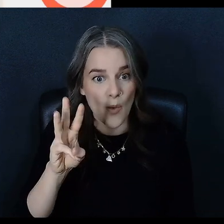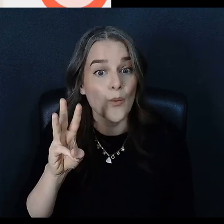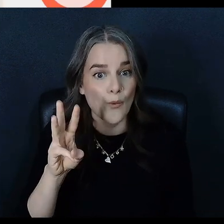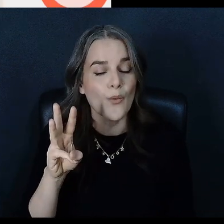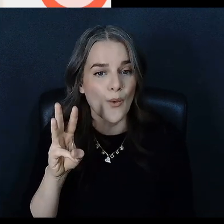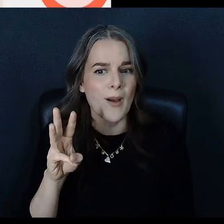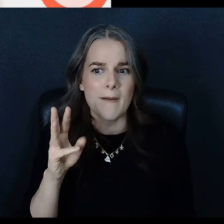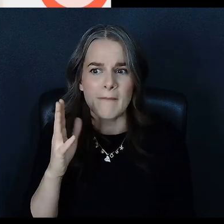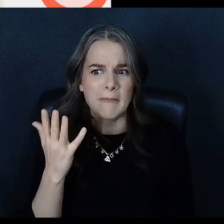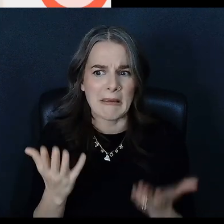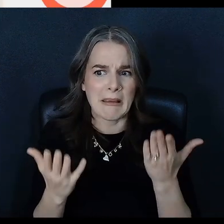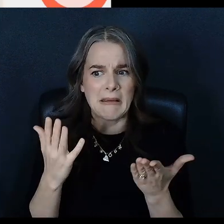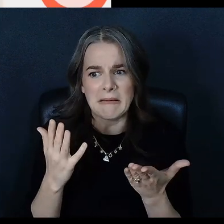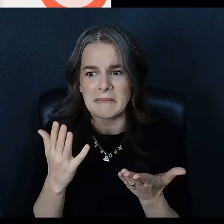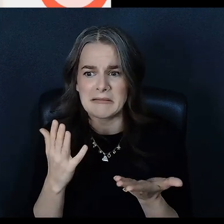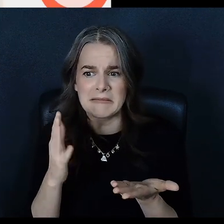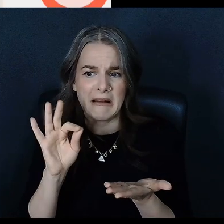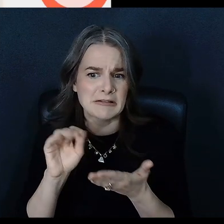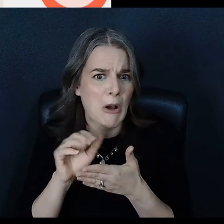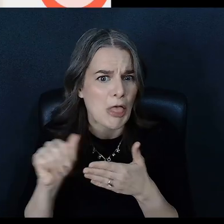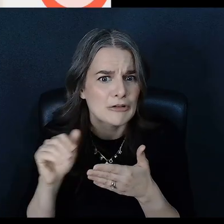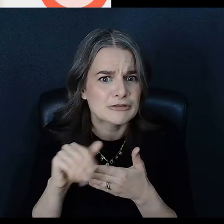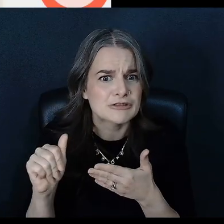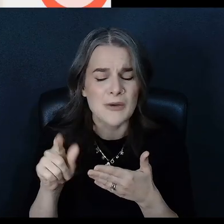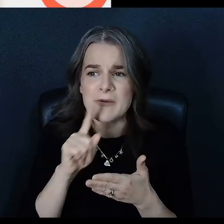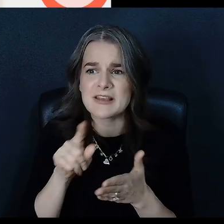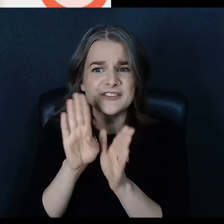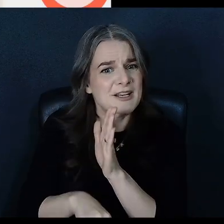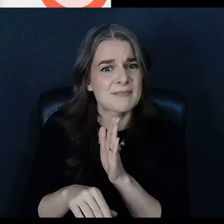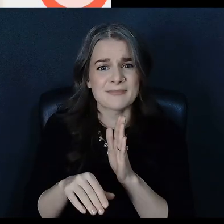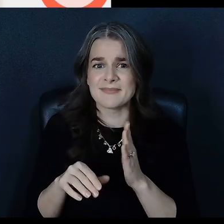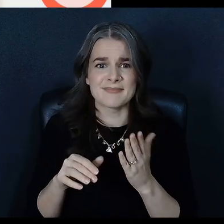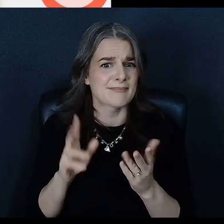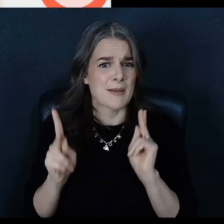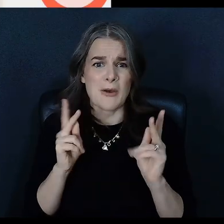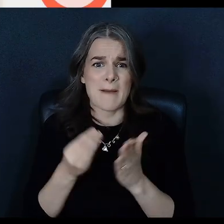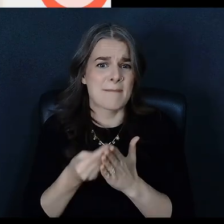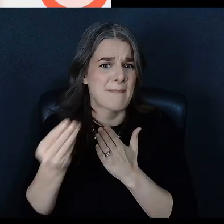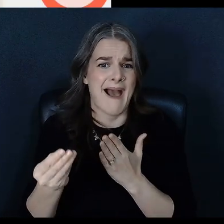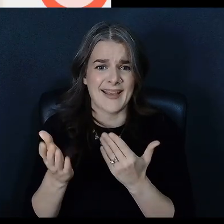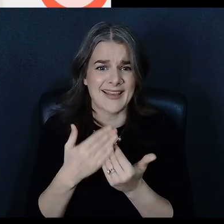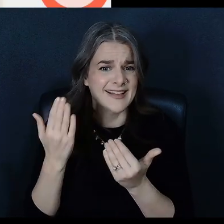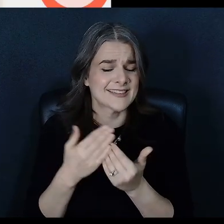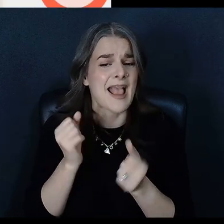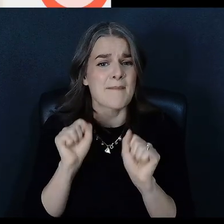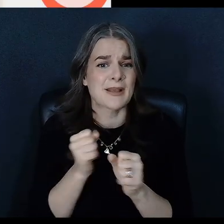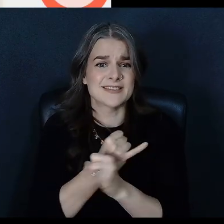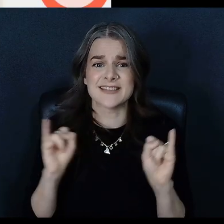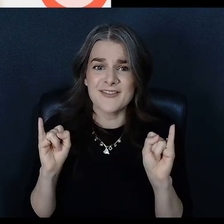that are relatively inexpensive but set people up to be very, very successful and independent in their environment.